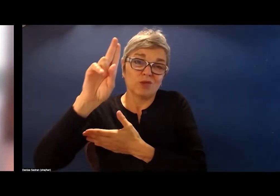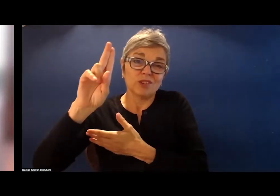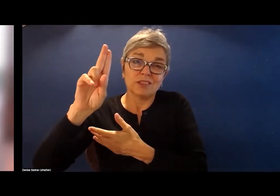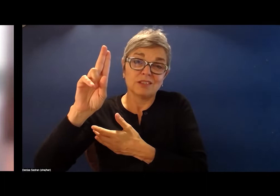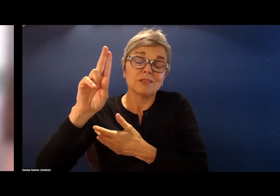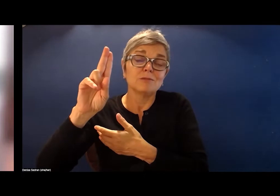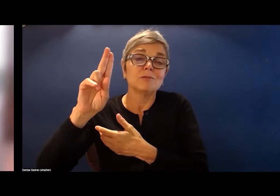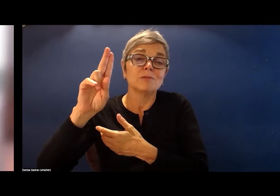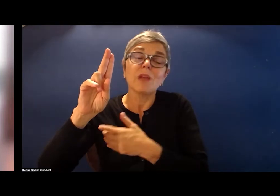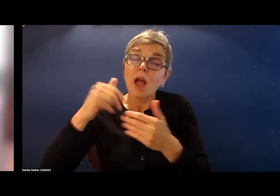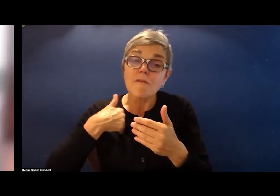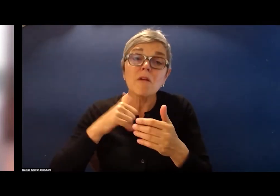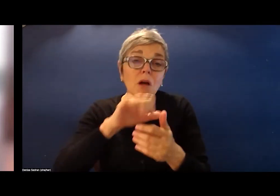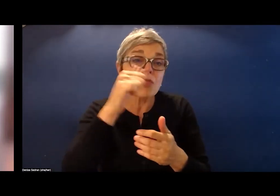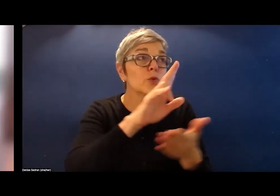that is being led by